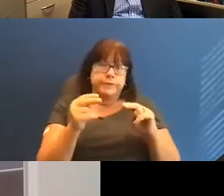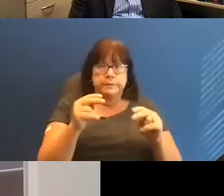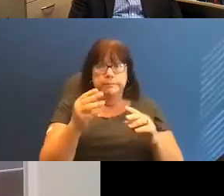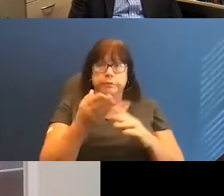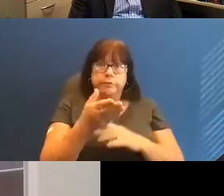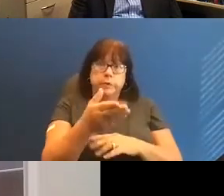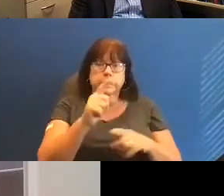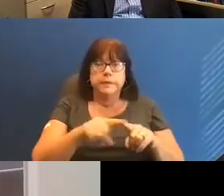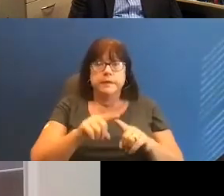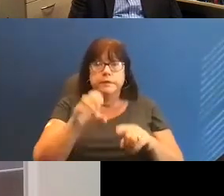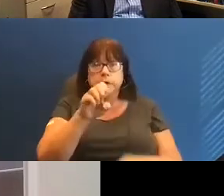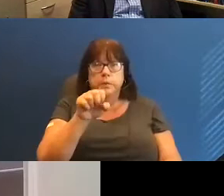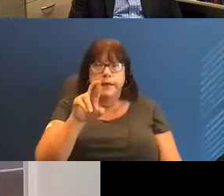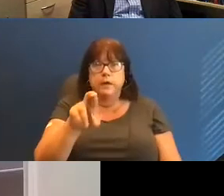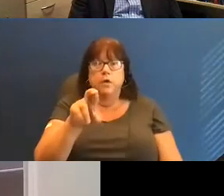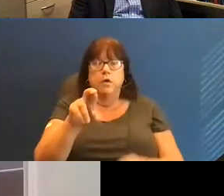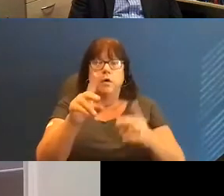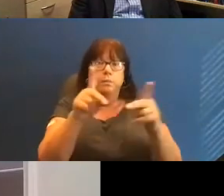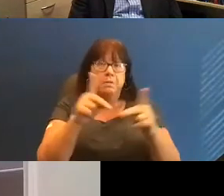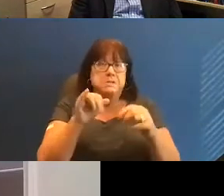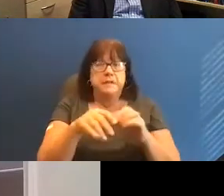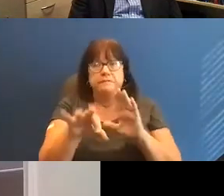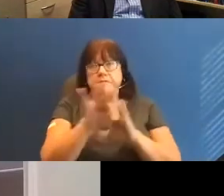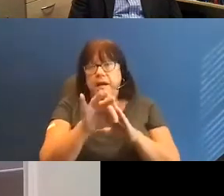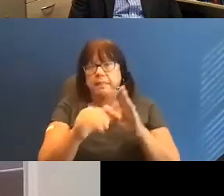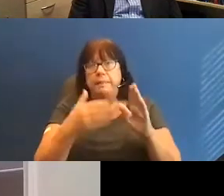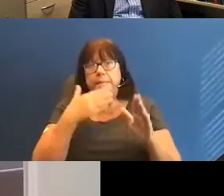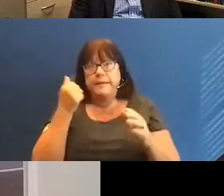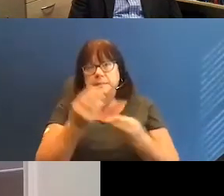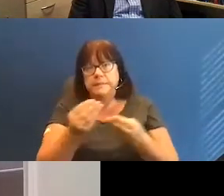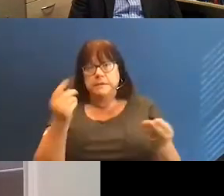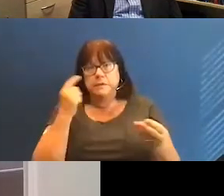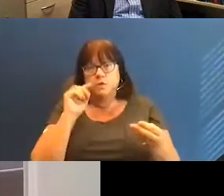your search strategy to find the most relevant materials. I'll come back to this guide later,